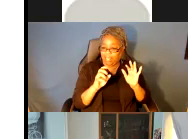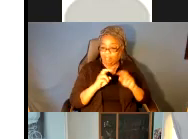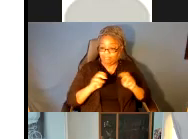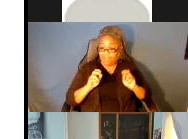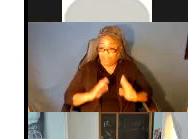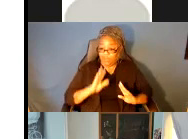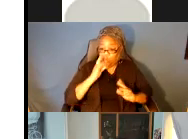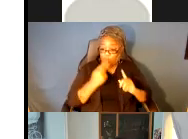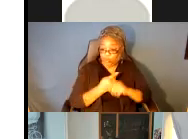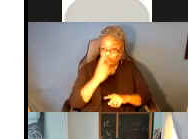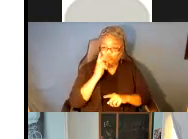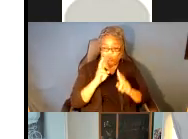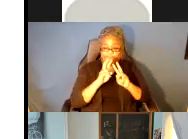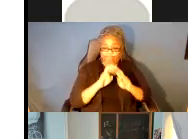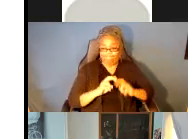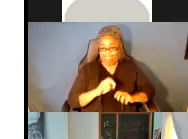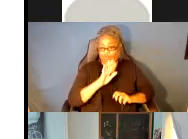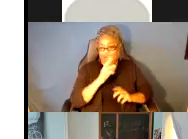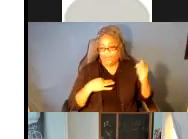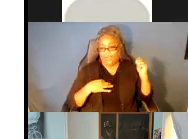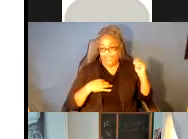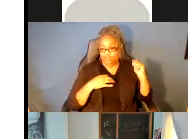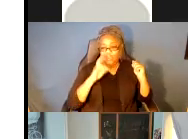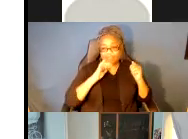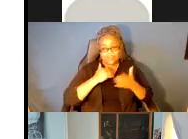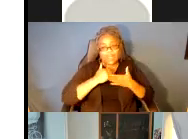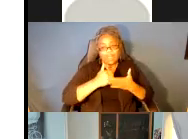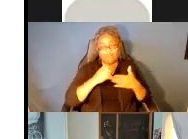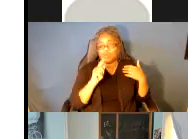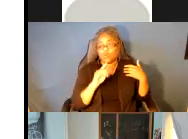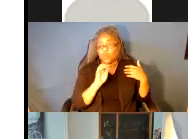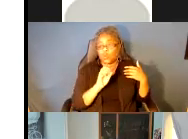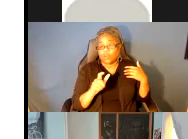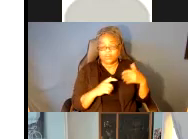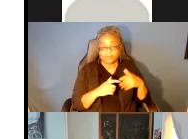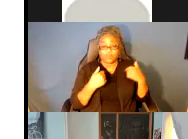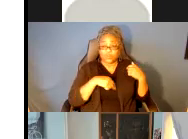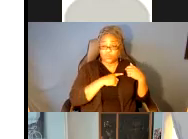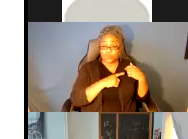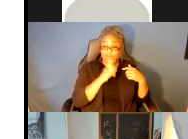as you craft your application. MRAC believes that stronger applications demonstrate